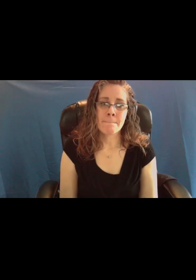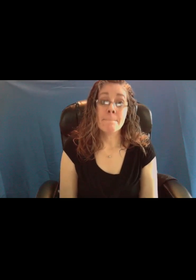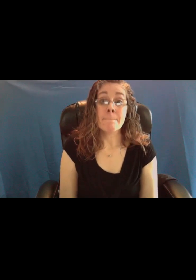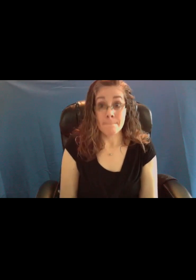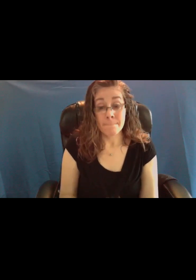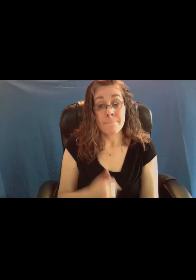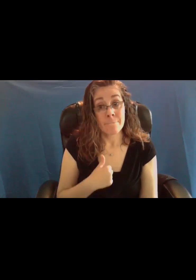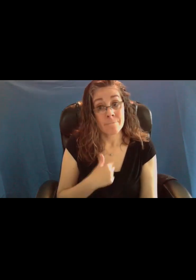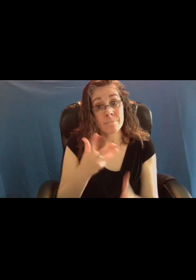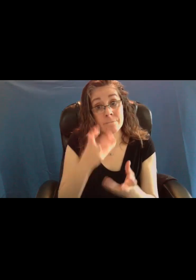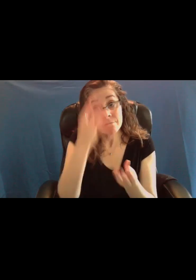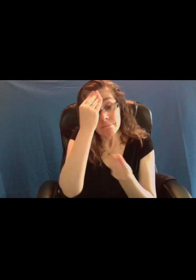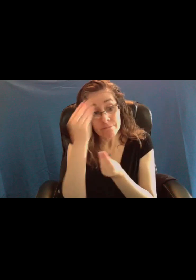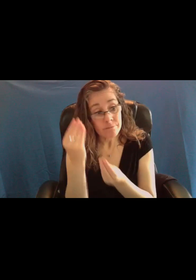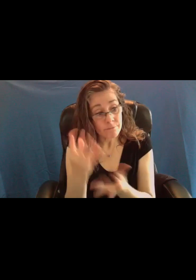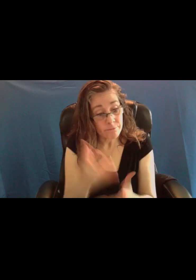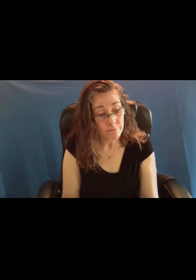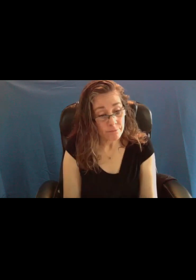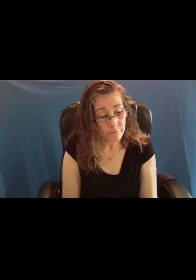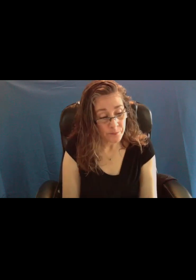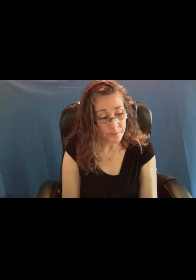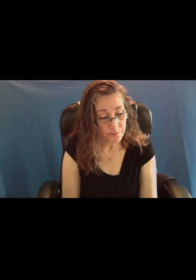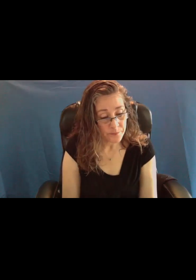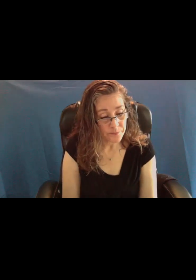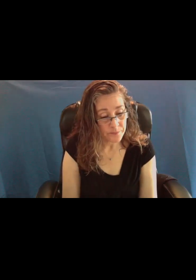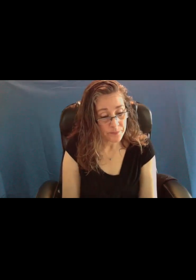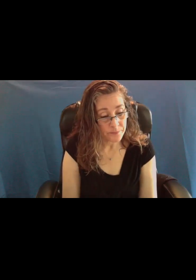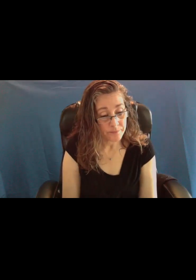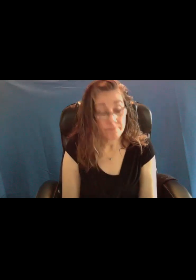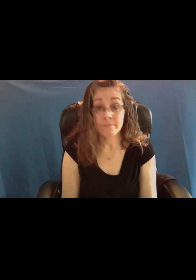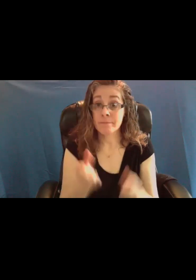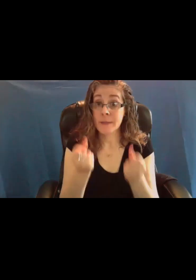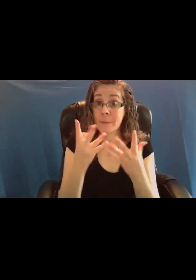out that in many Department of Justice settlement agreements